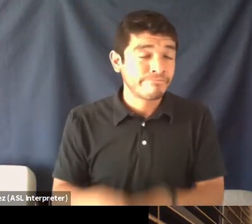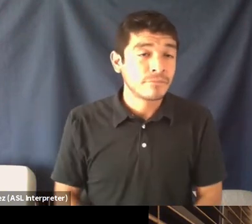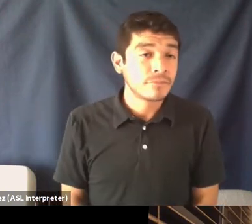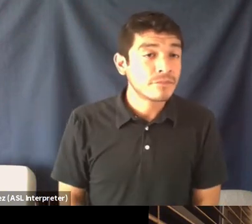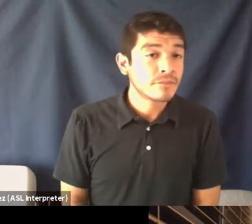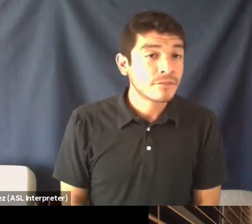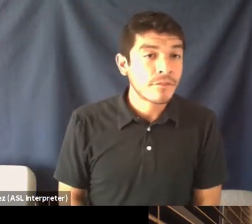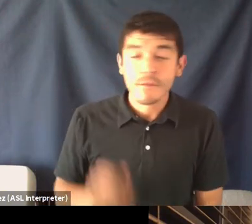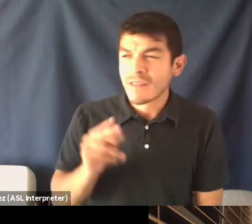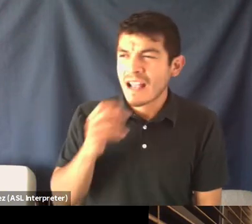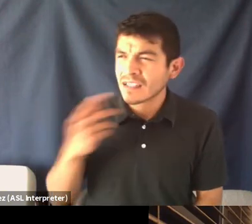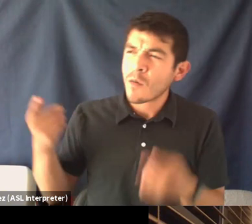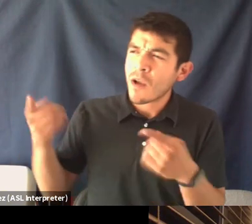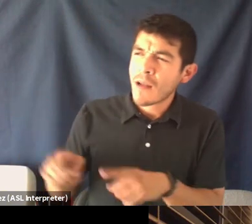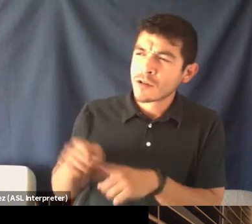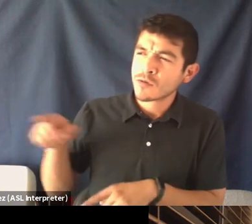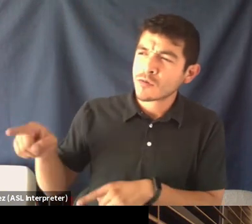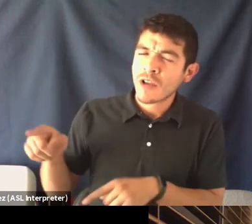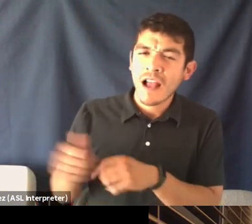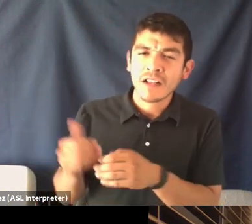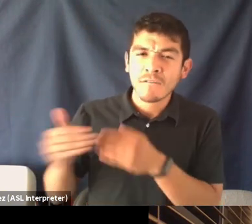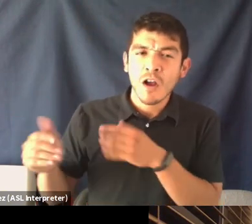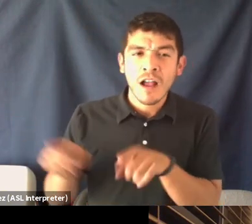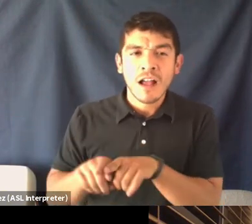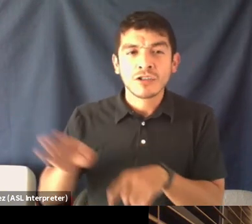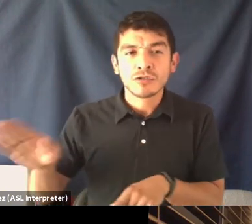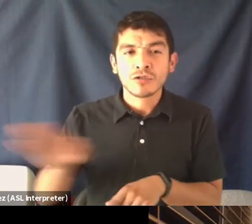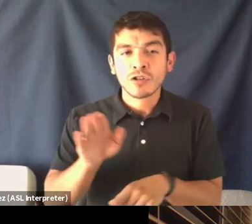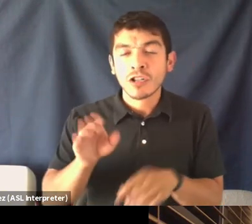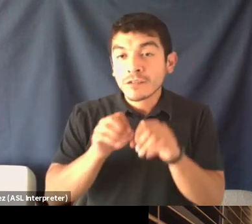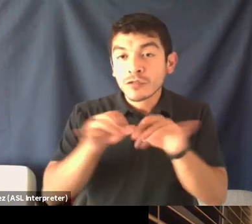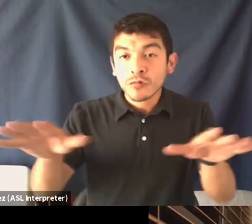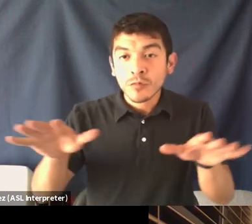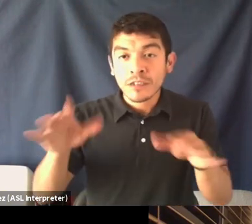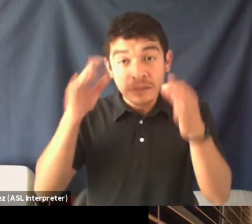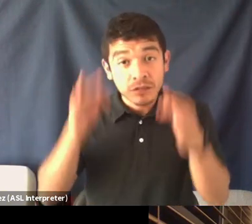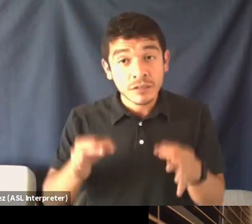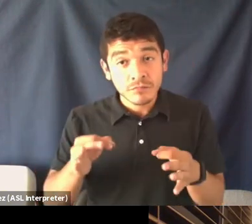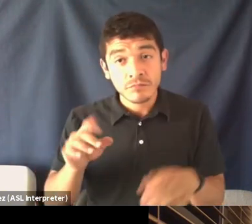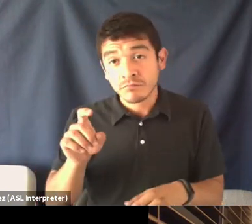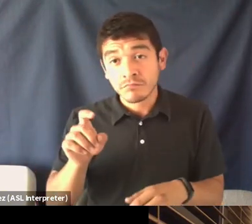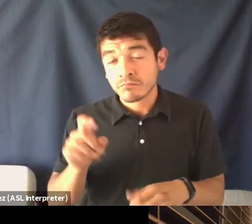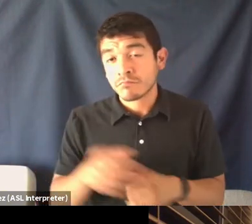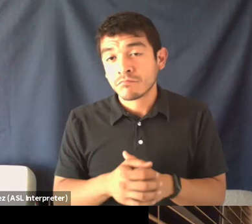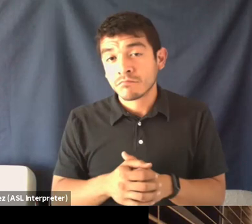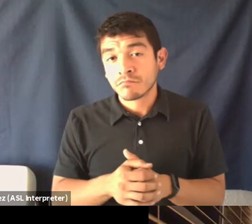What happened to you as far as your distribution decisions went after that?